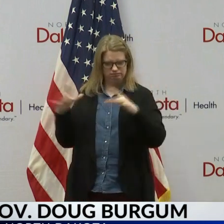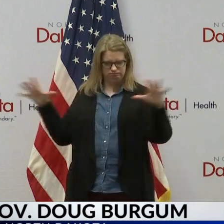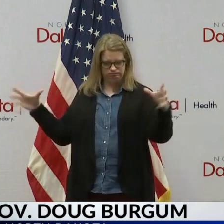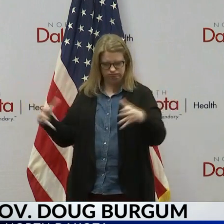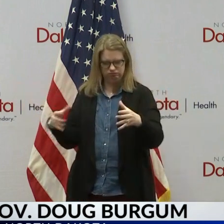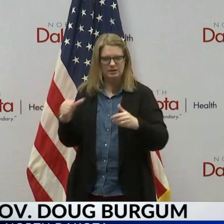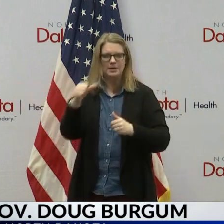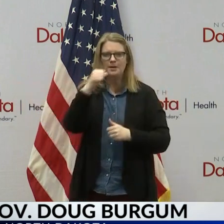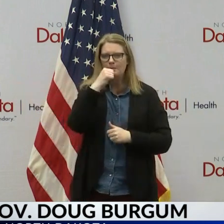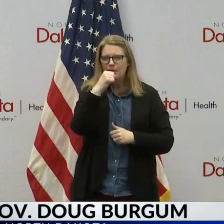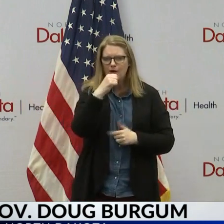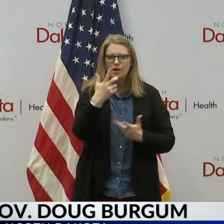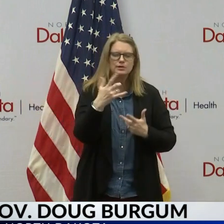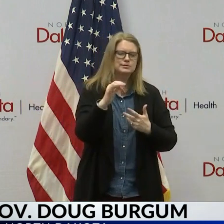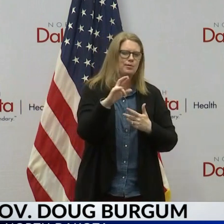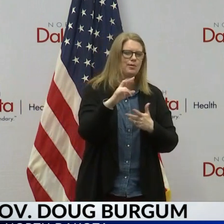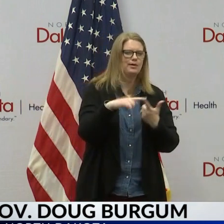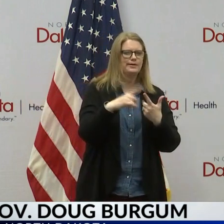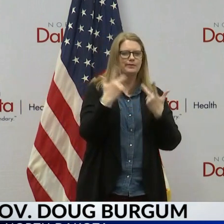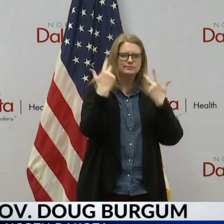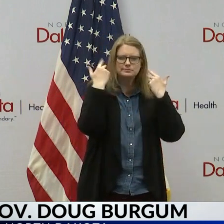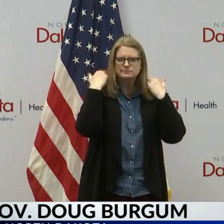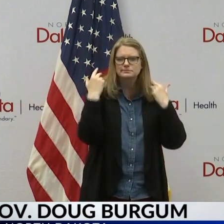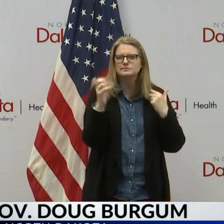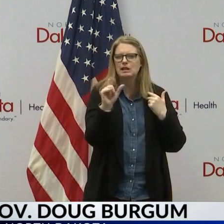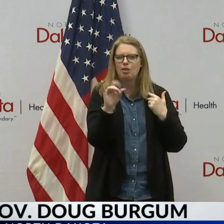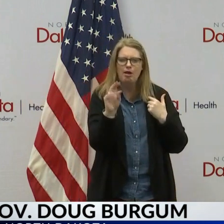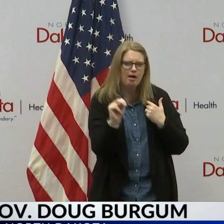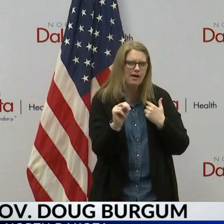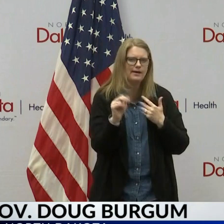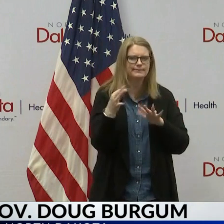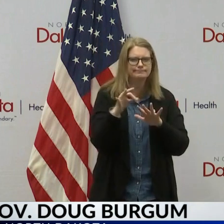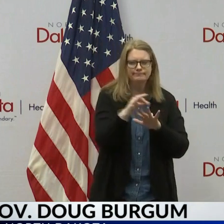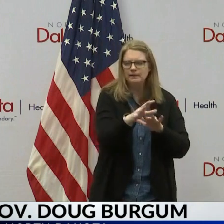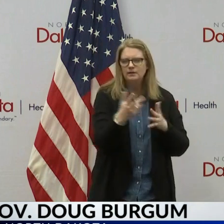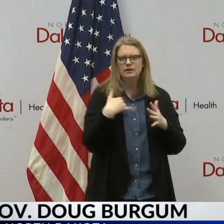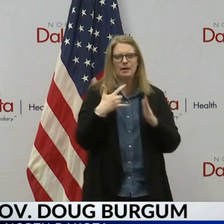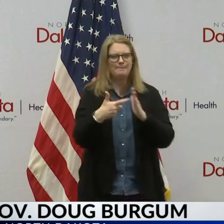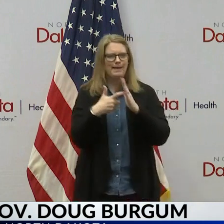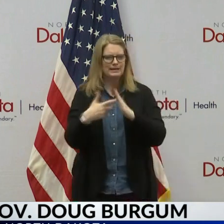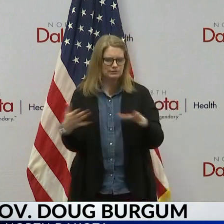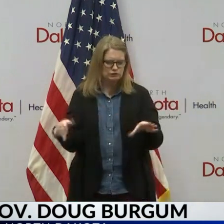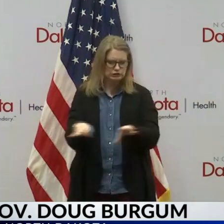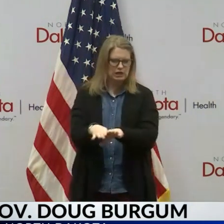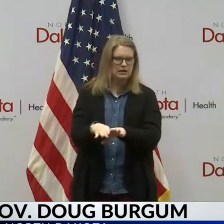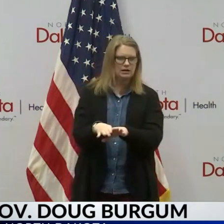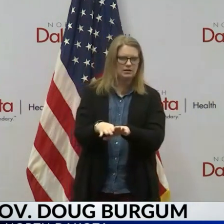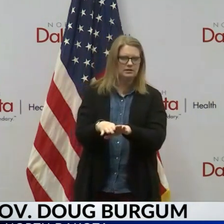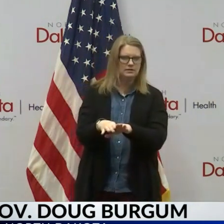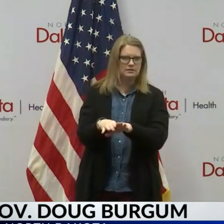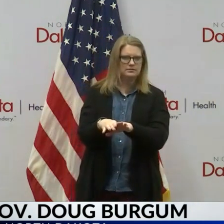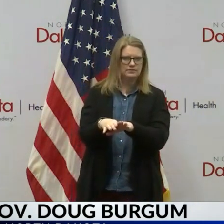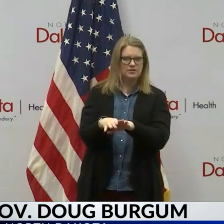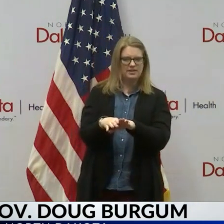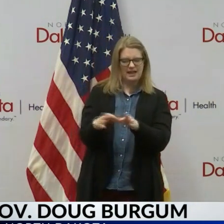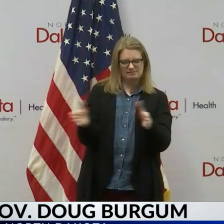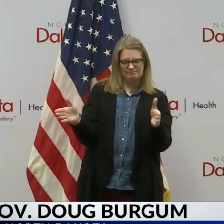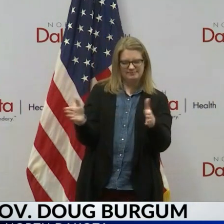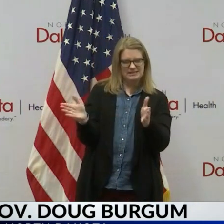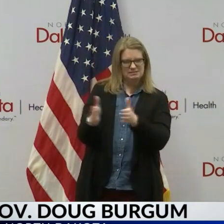OR HYGIENE AND WHETHER THAT IS THE -- TAKING PLACES OF HIGH CONGREGATION OR PERSONAL CARE